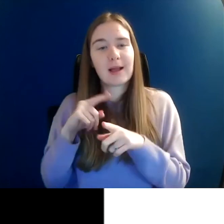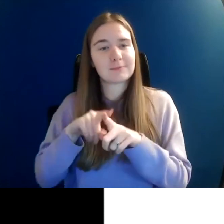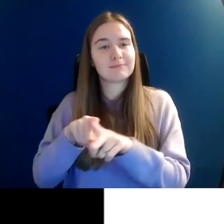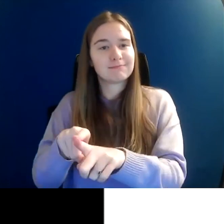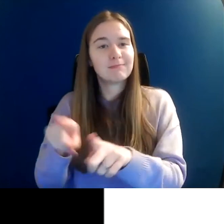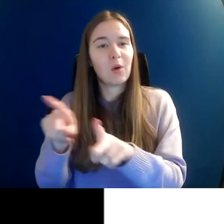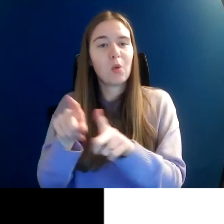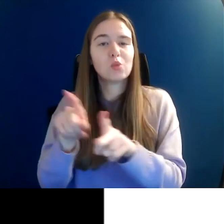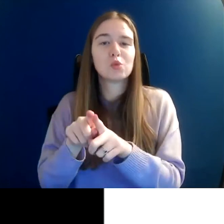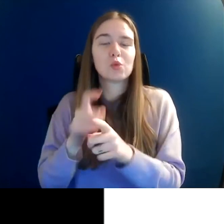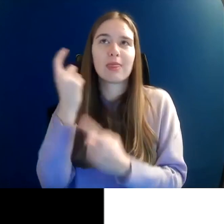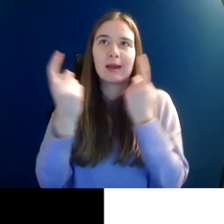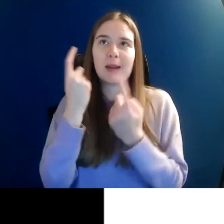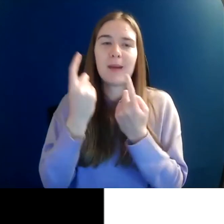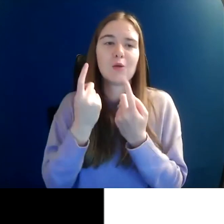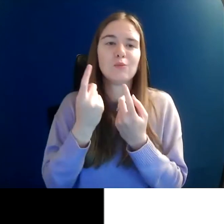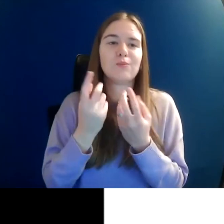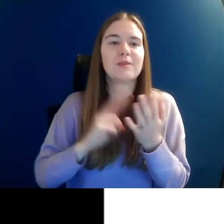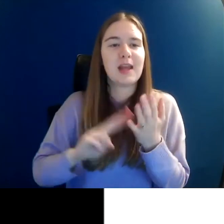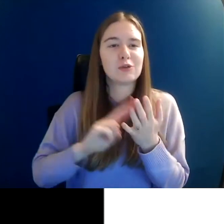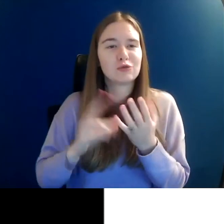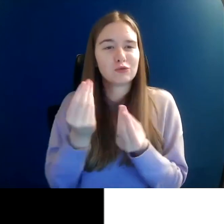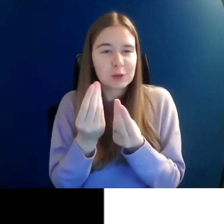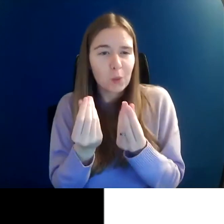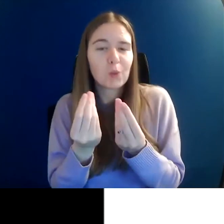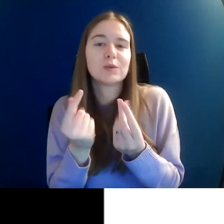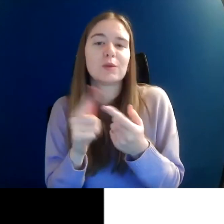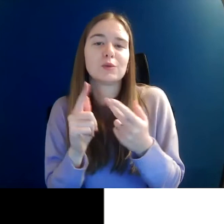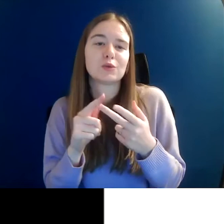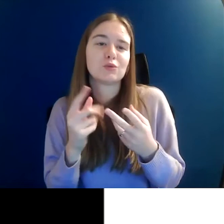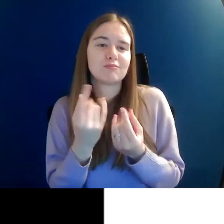of over consumption of natural resources and synthetic products alike.